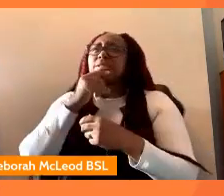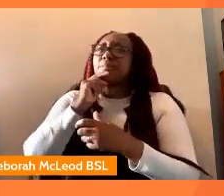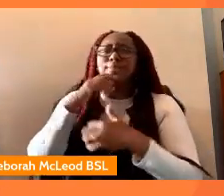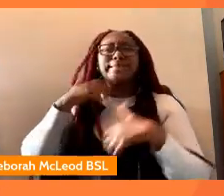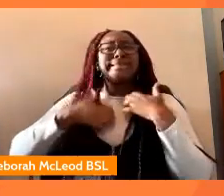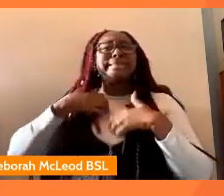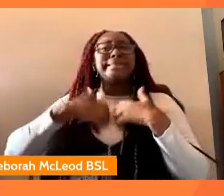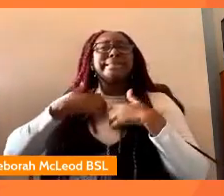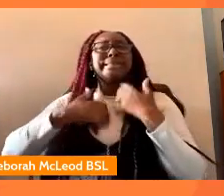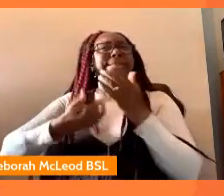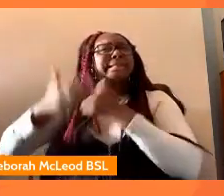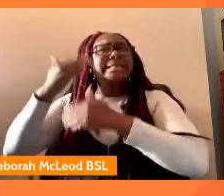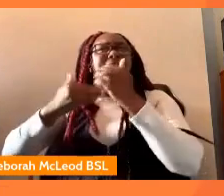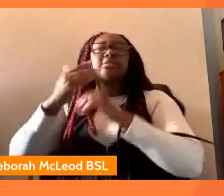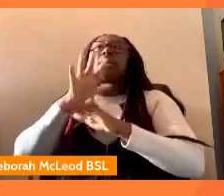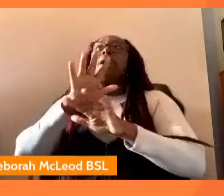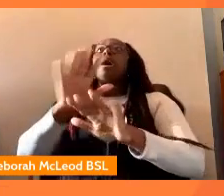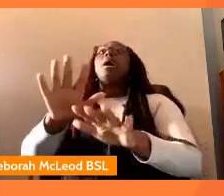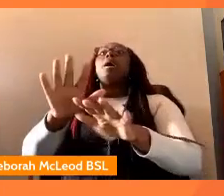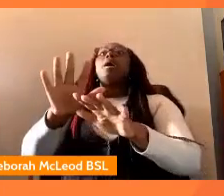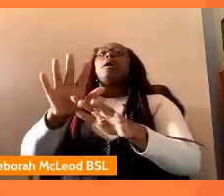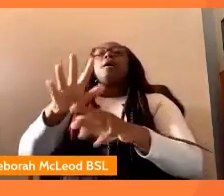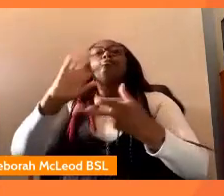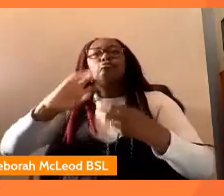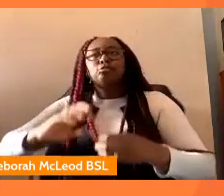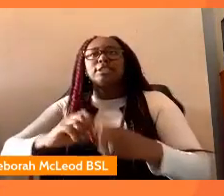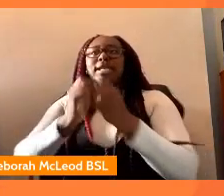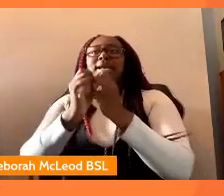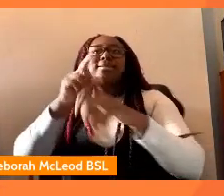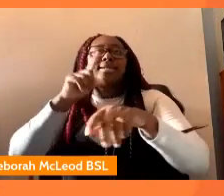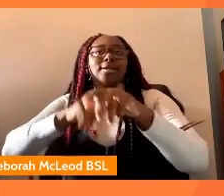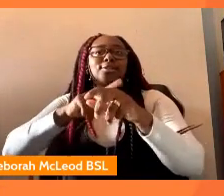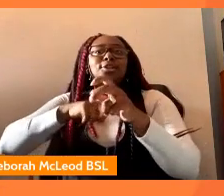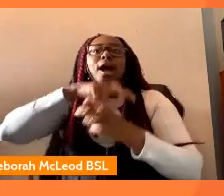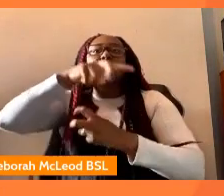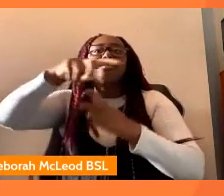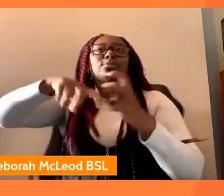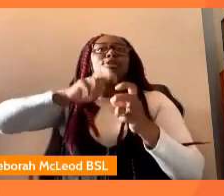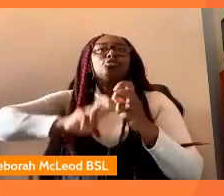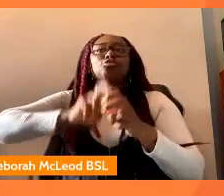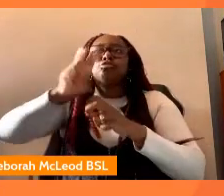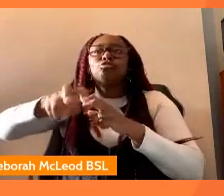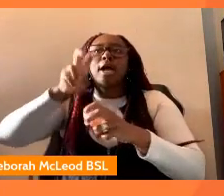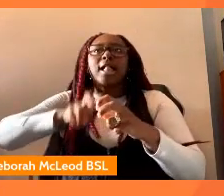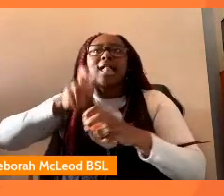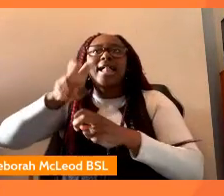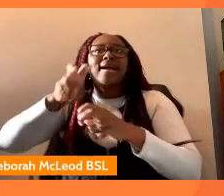Of course we will create a time travelling tram. One of the unique advantages of being a micro studio